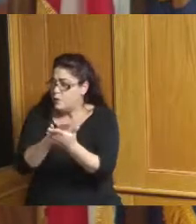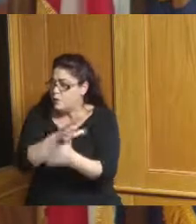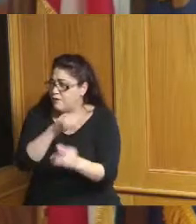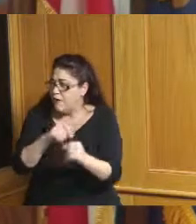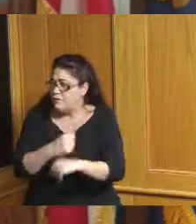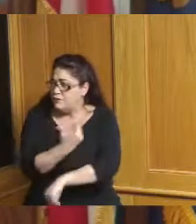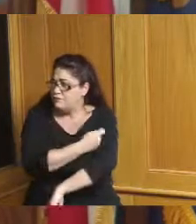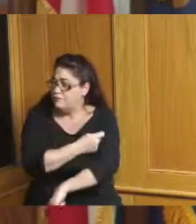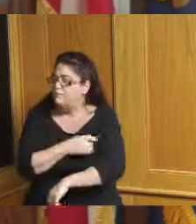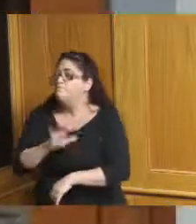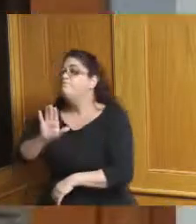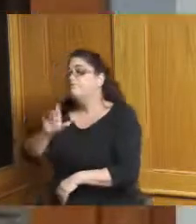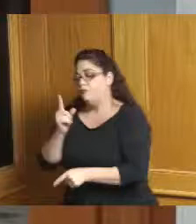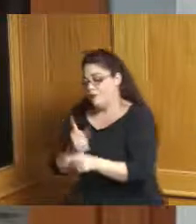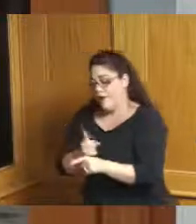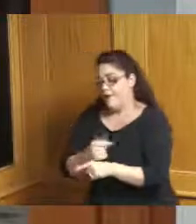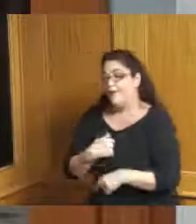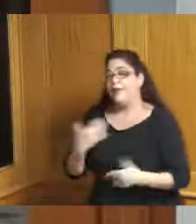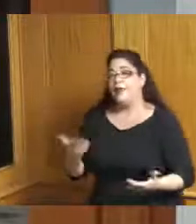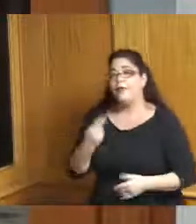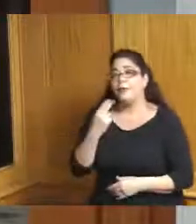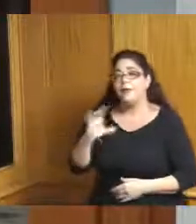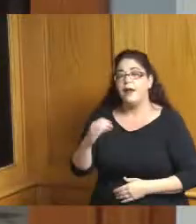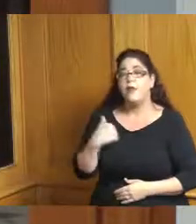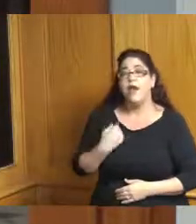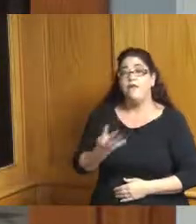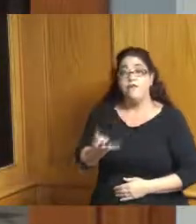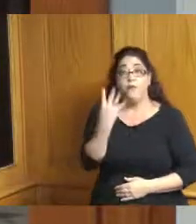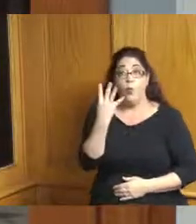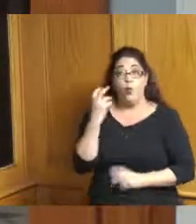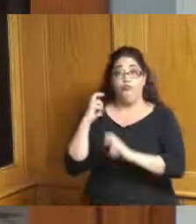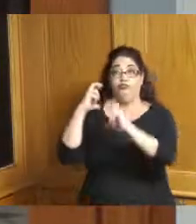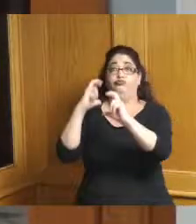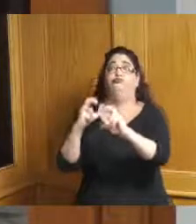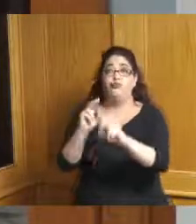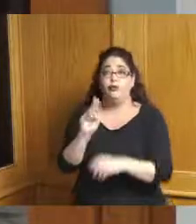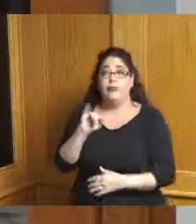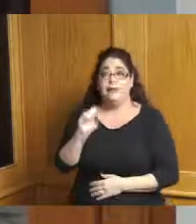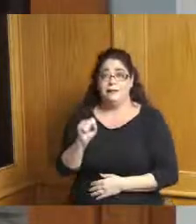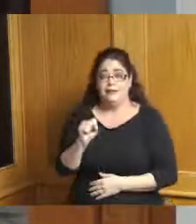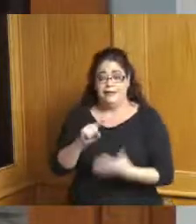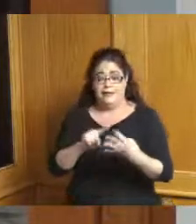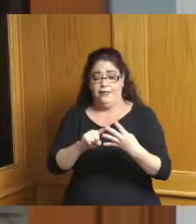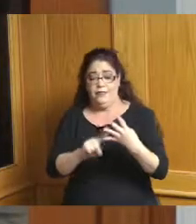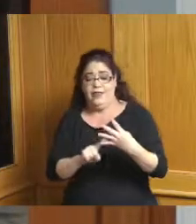in Hamilton County we have four mobile units three of them operated by public health and one in which